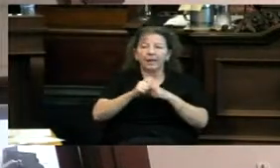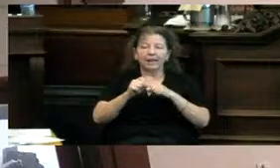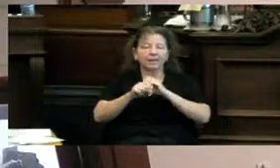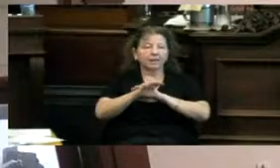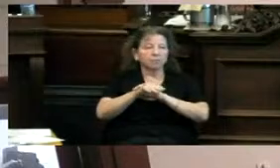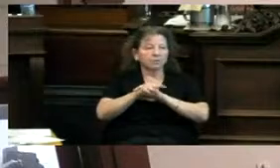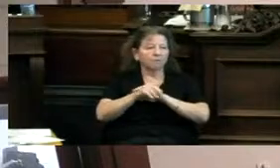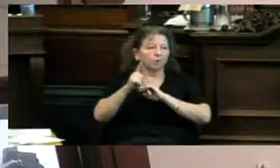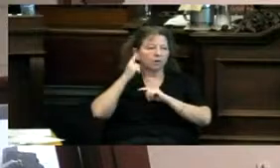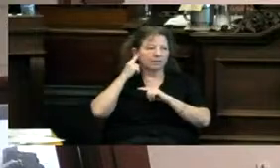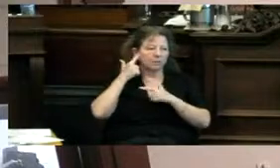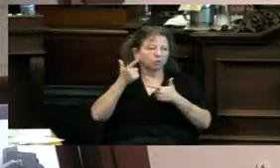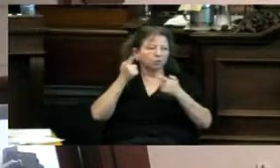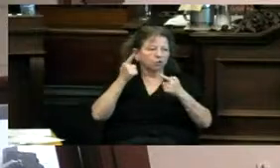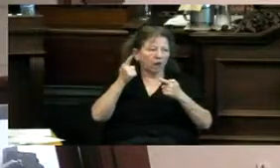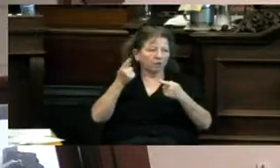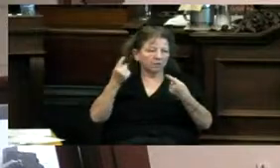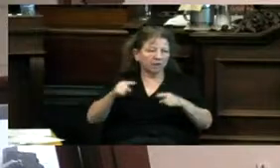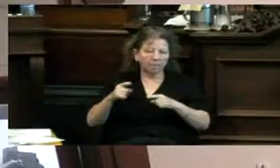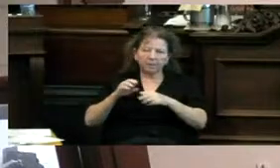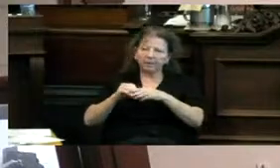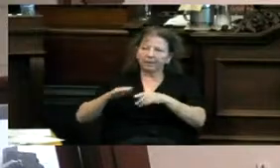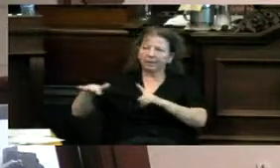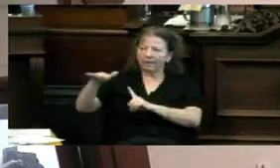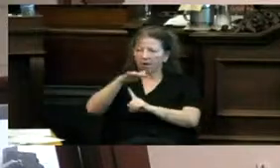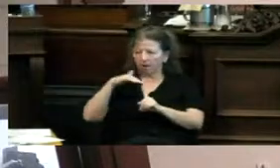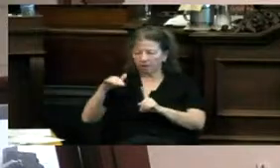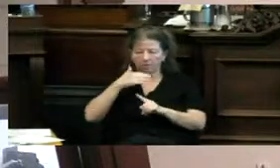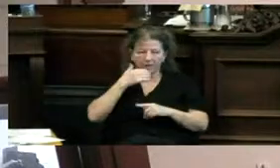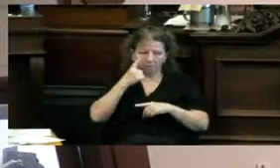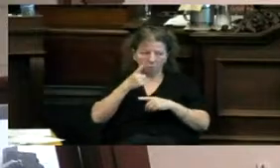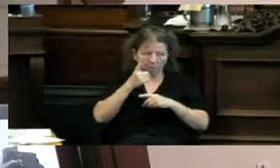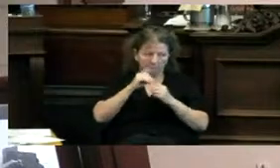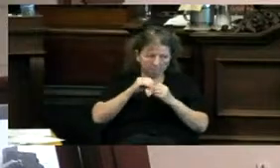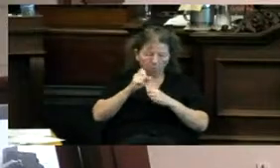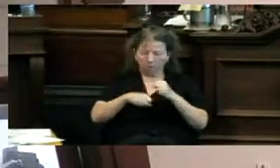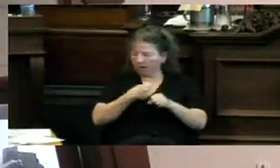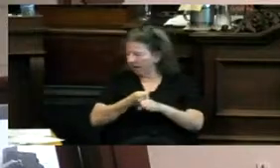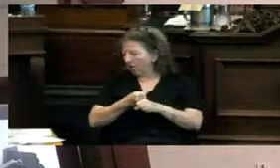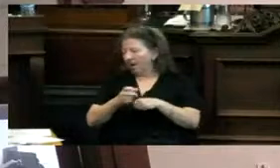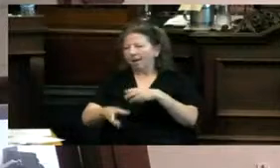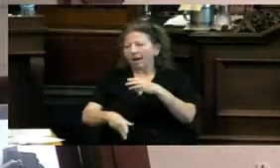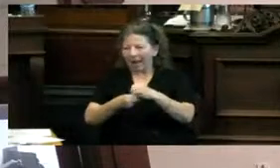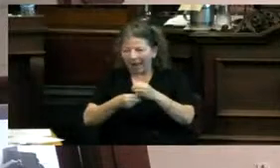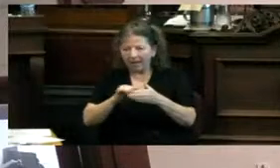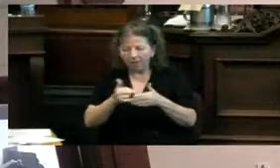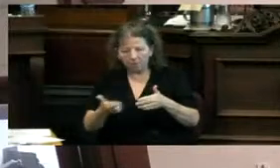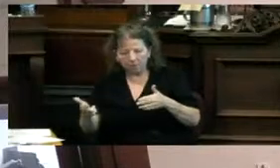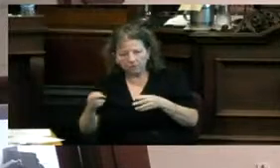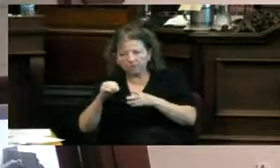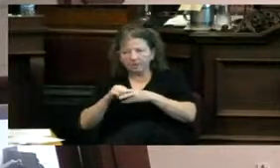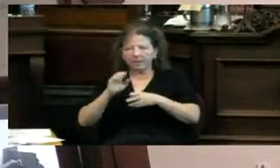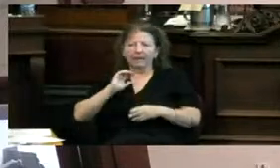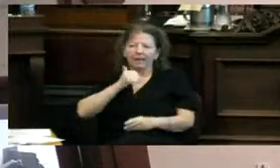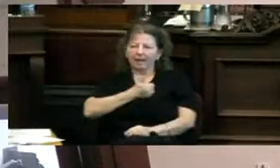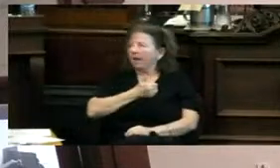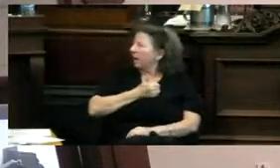another year here in Rochester. And I also want to commend the